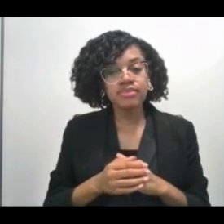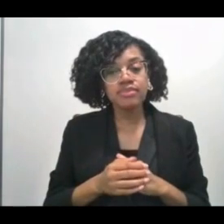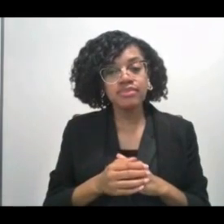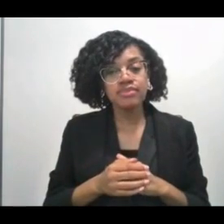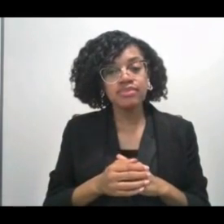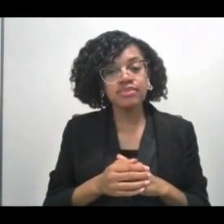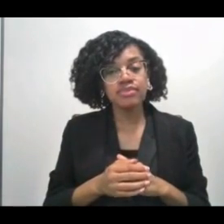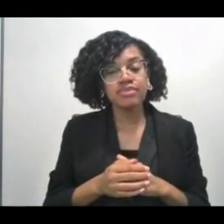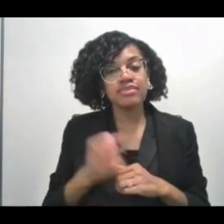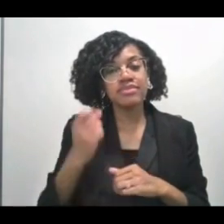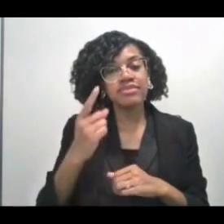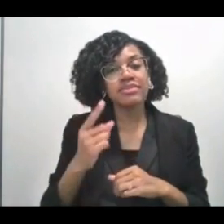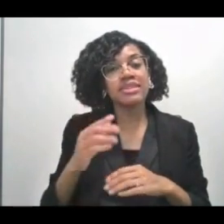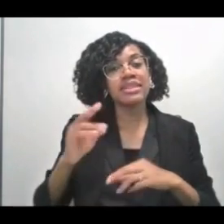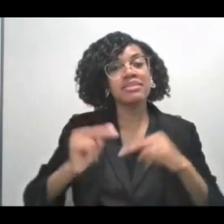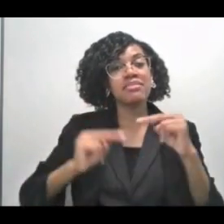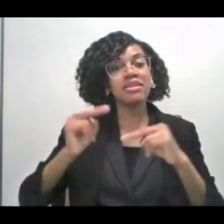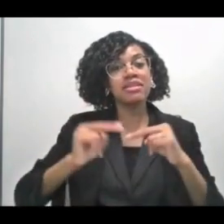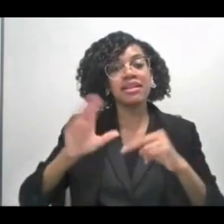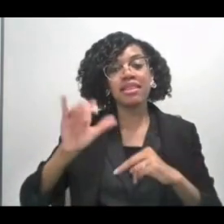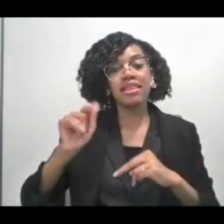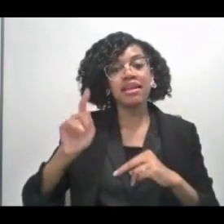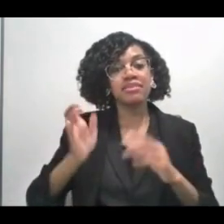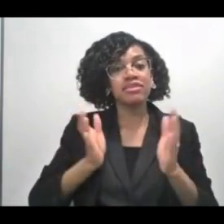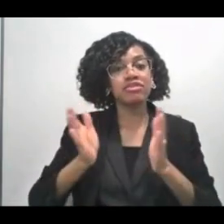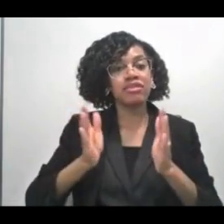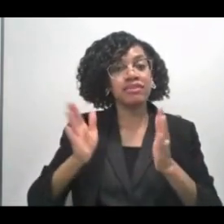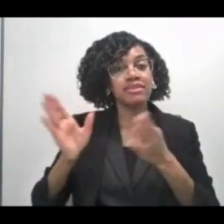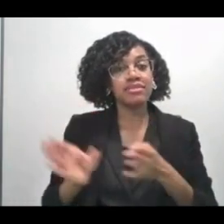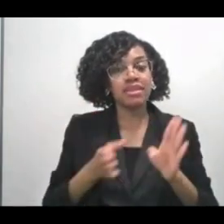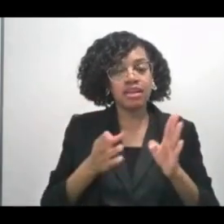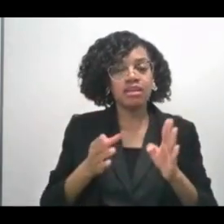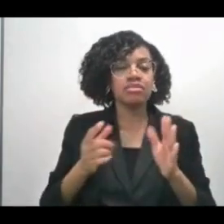building a climate resilience plan and enacting it vert. We're